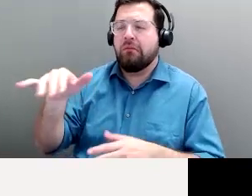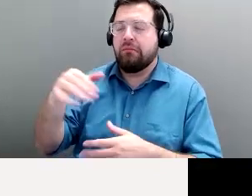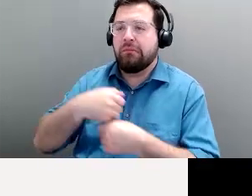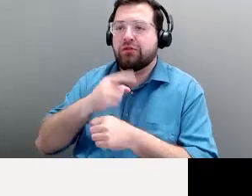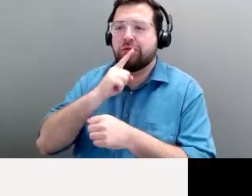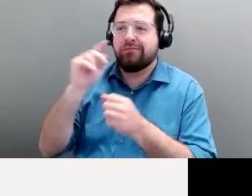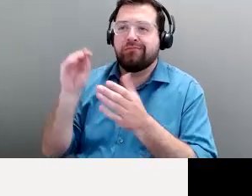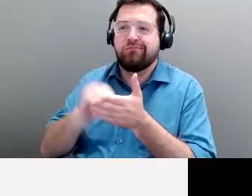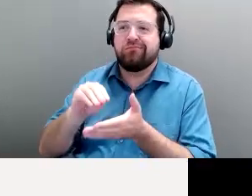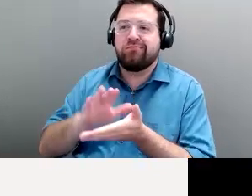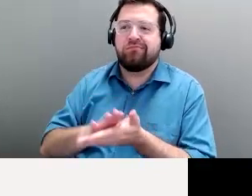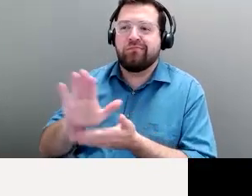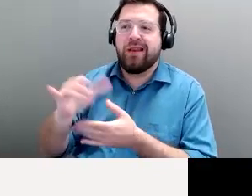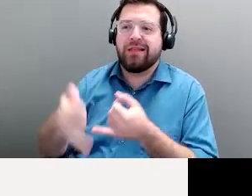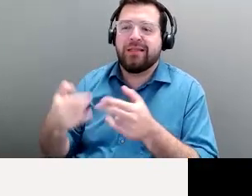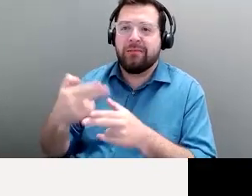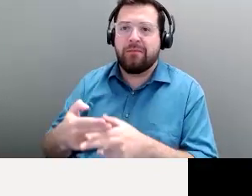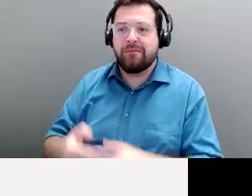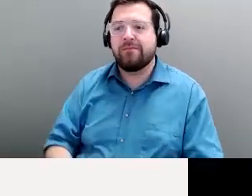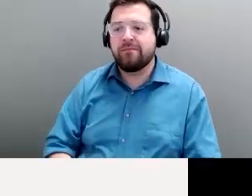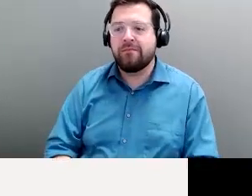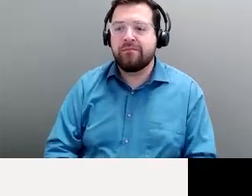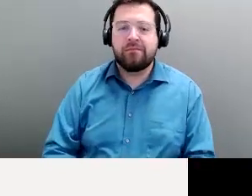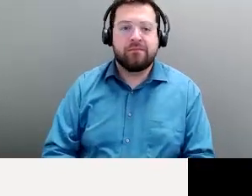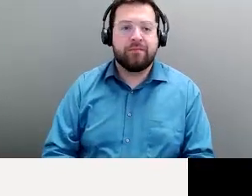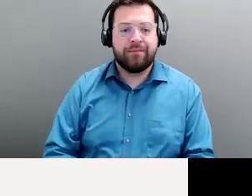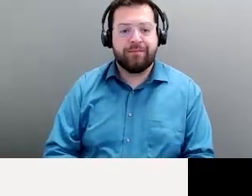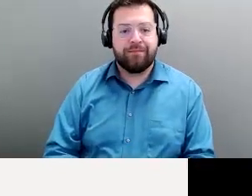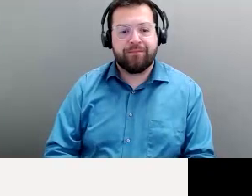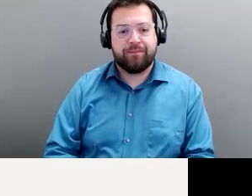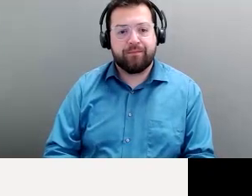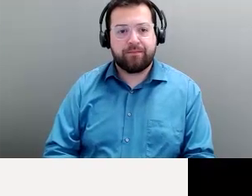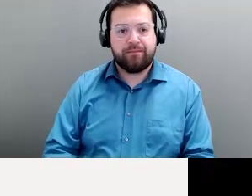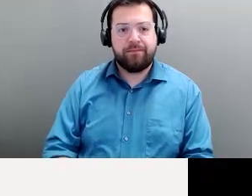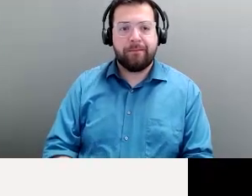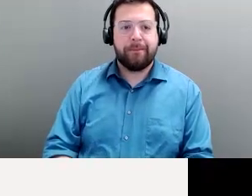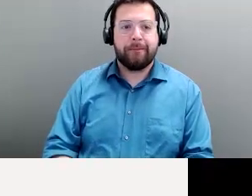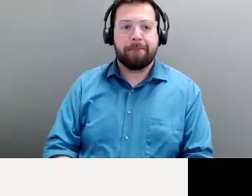Yes.